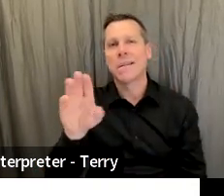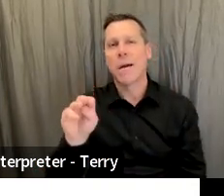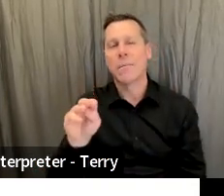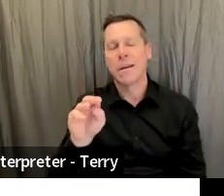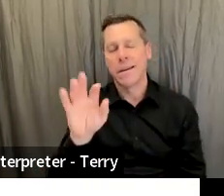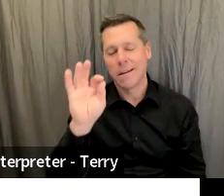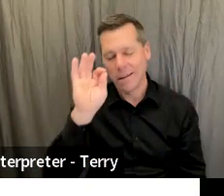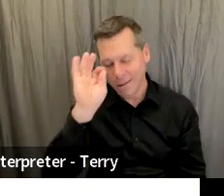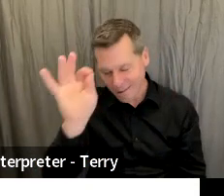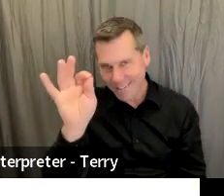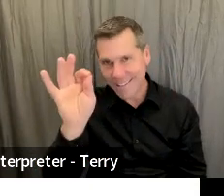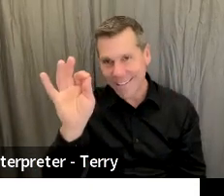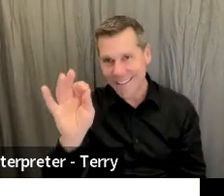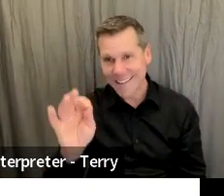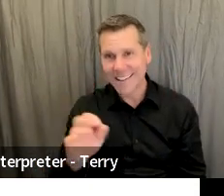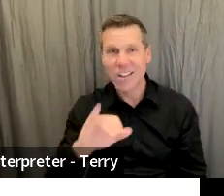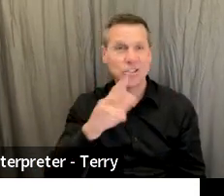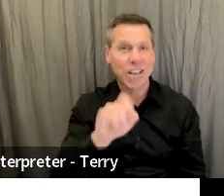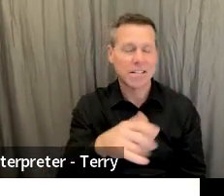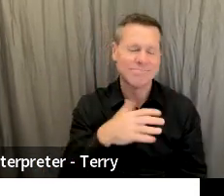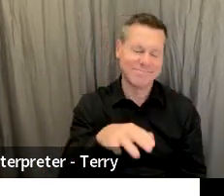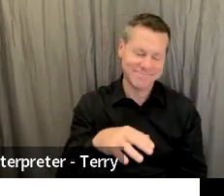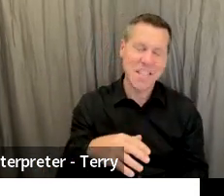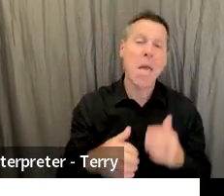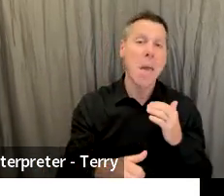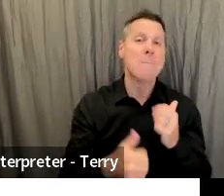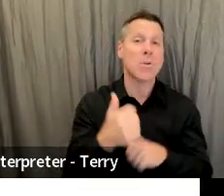I would say most of us are self-taught if there is something really specific